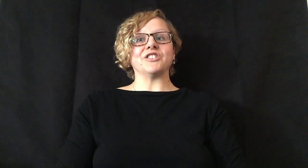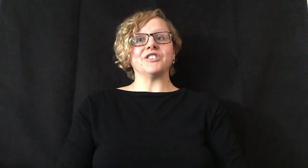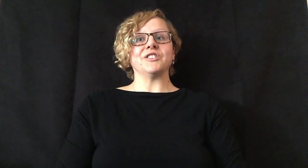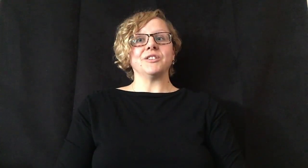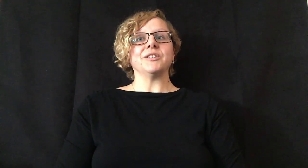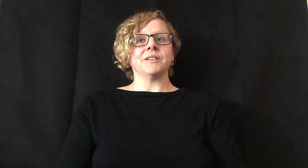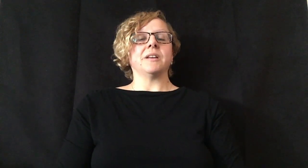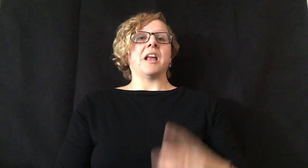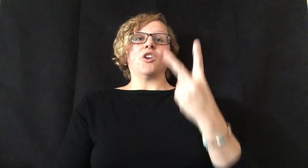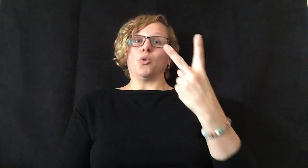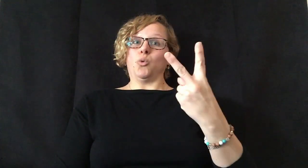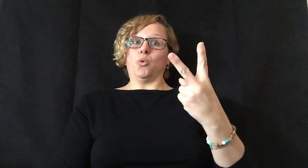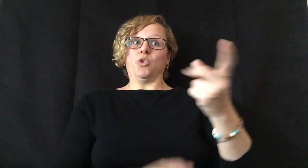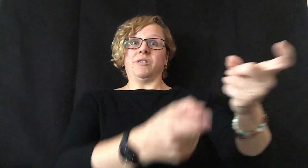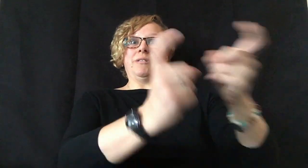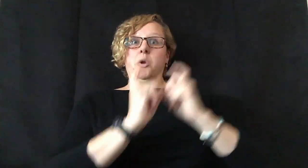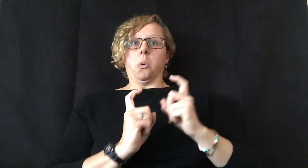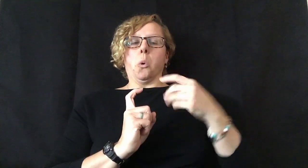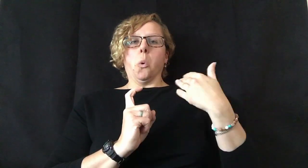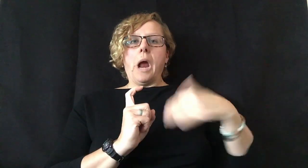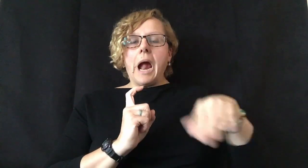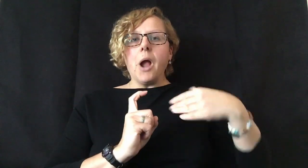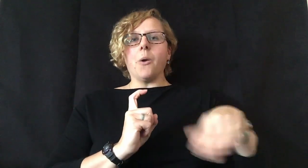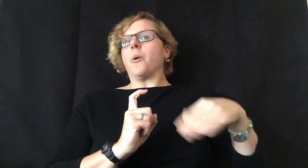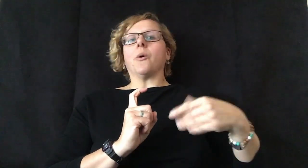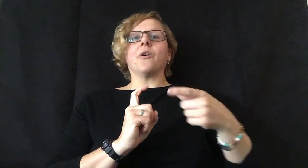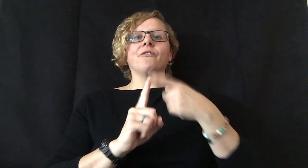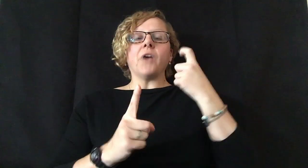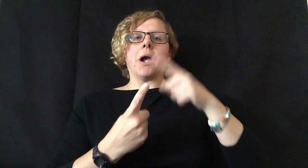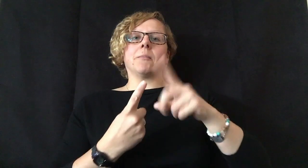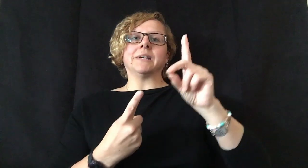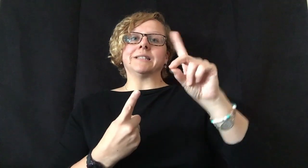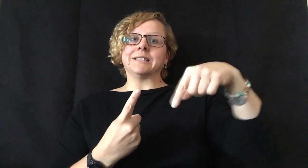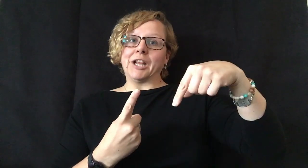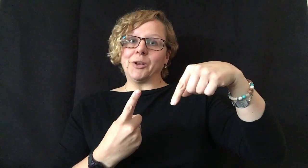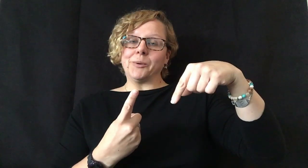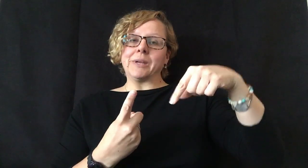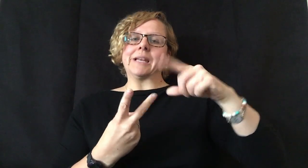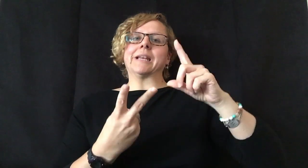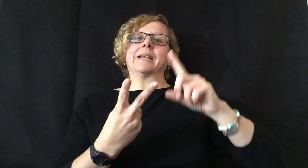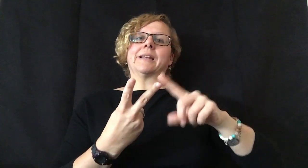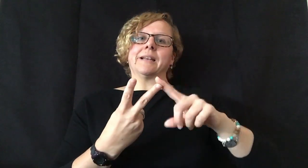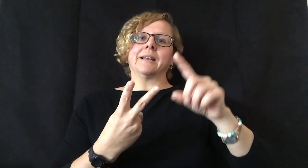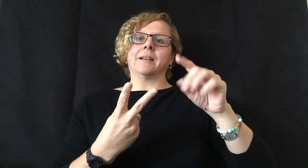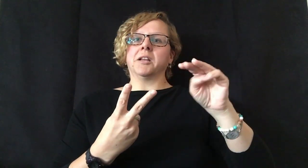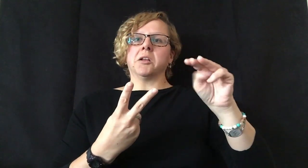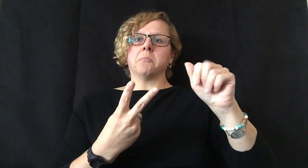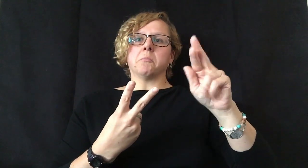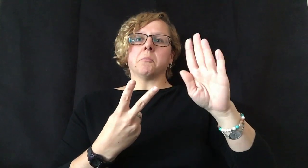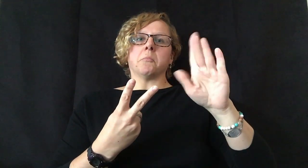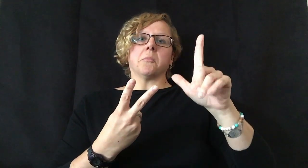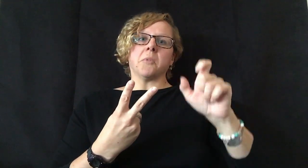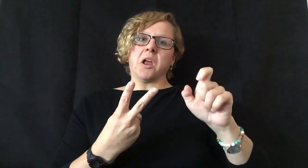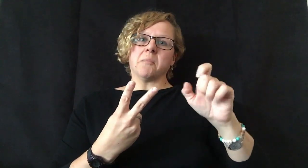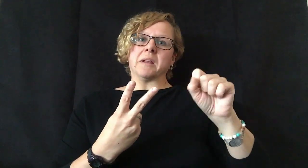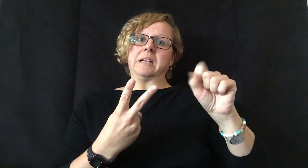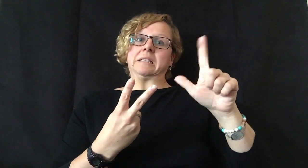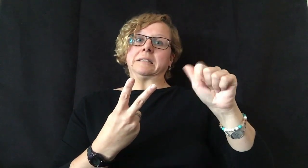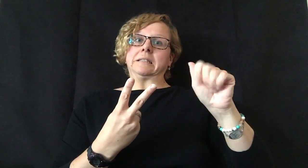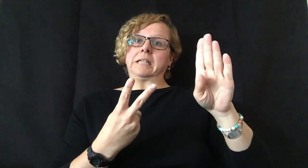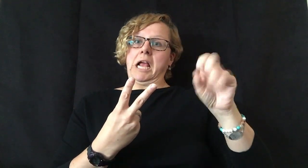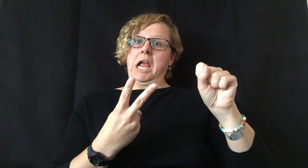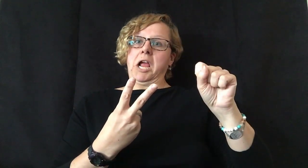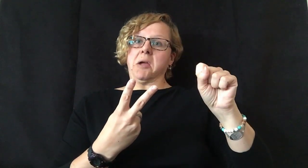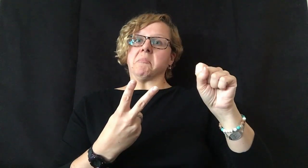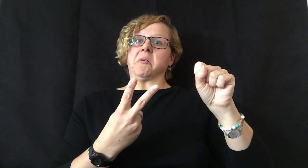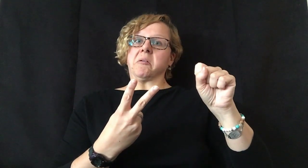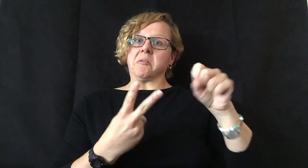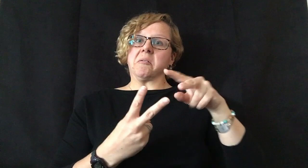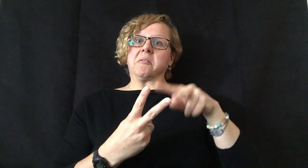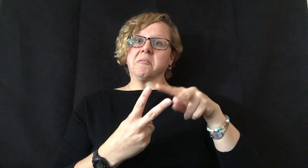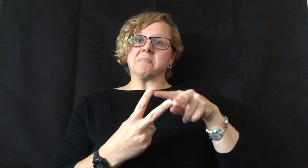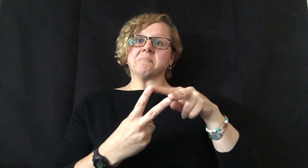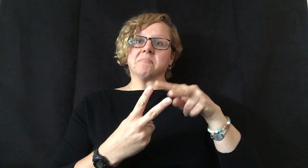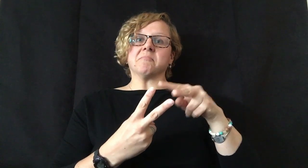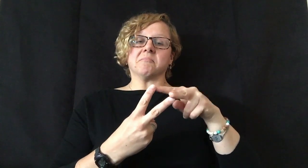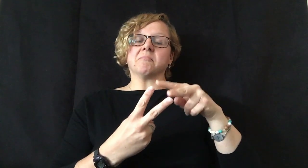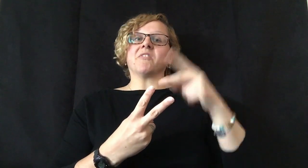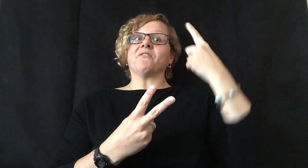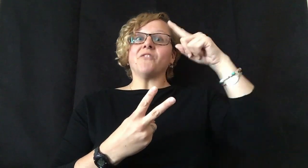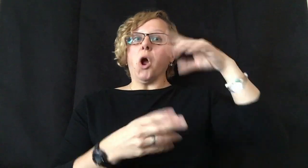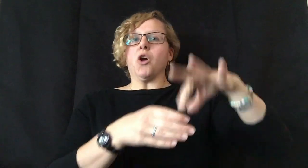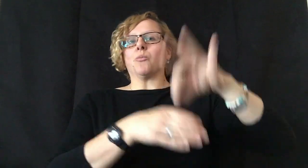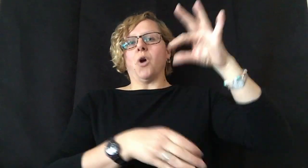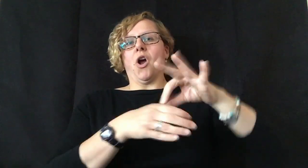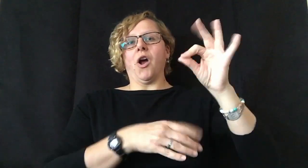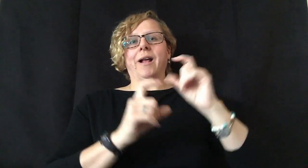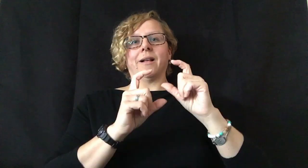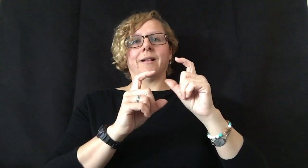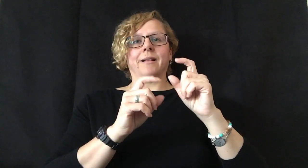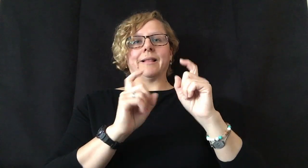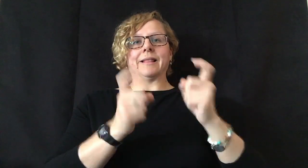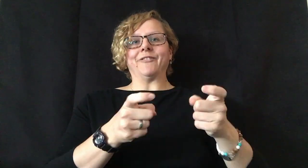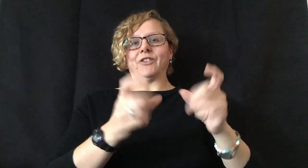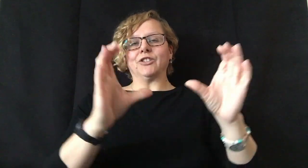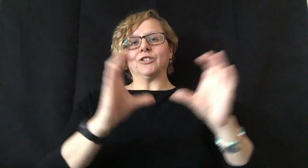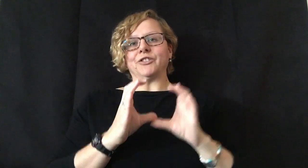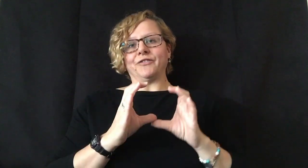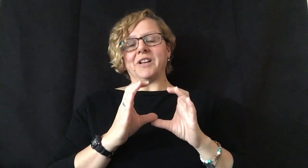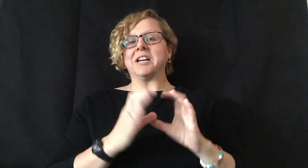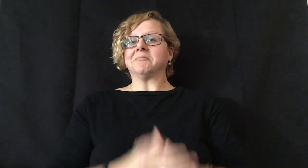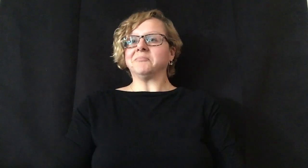We had two awesome donations to our draw, gift certificates from Dairy Queen and Marble Slabs.